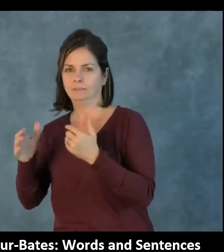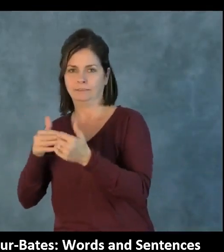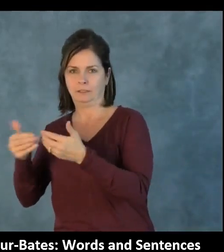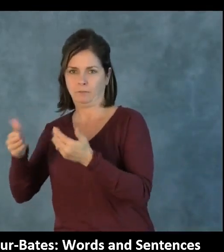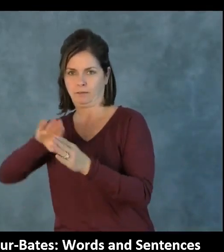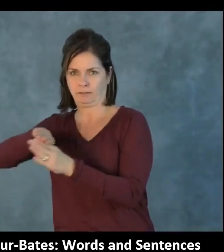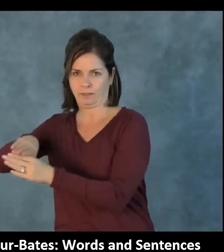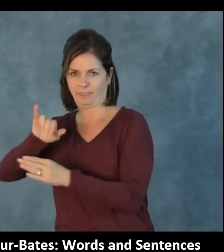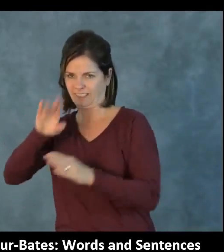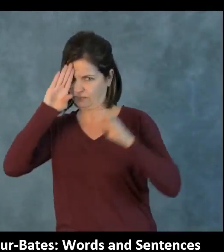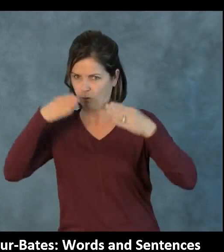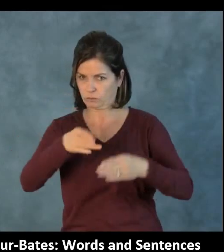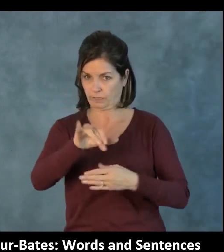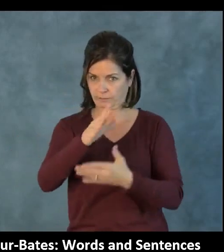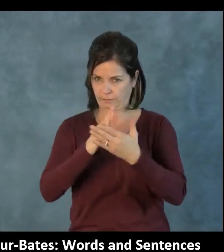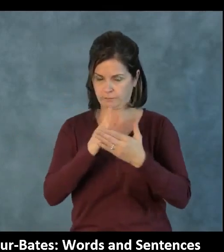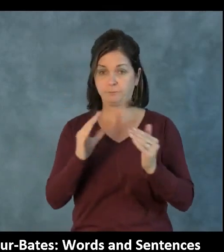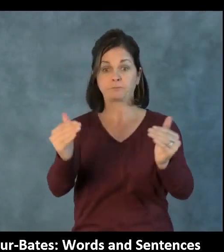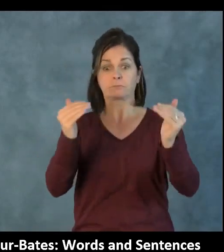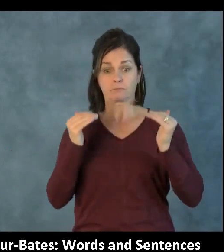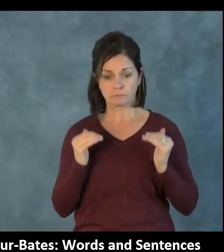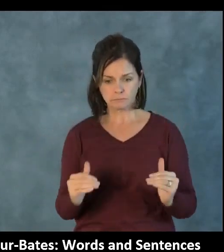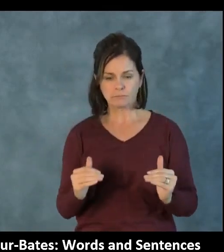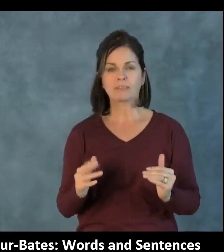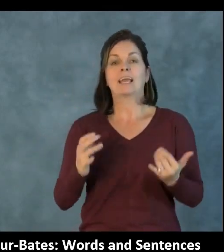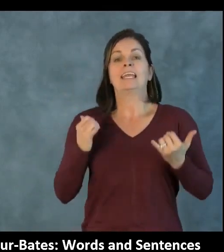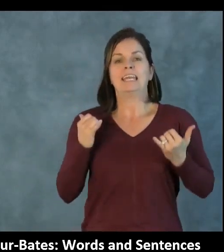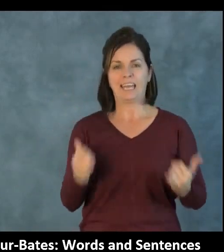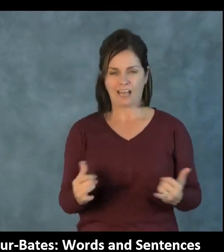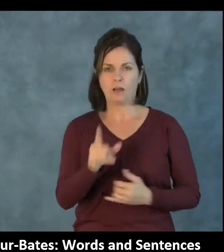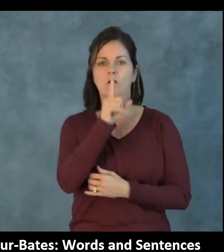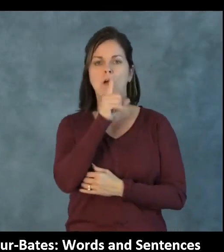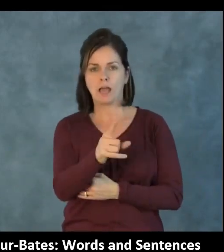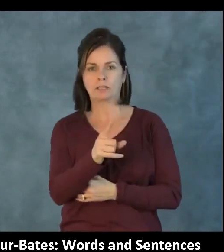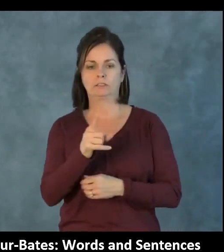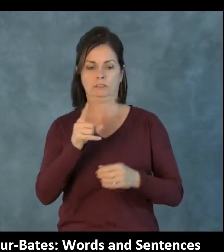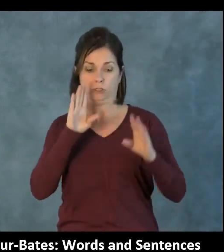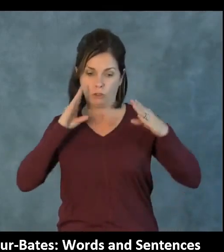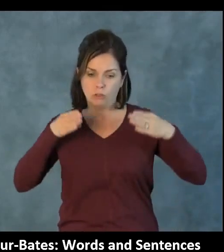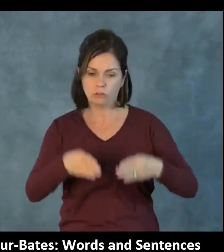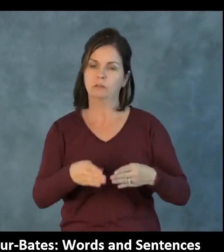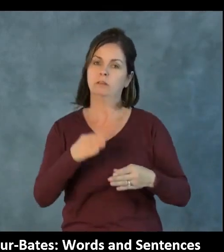Then the second section, right below that, is actually looking at: are they using word endings